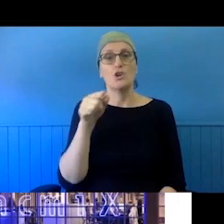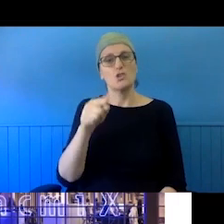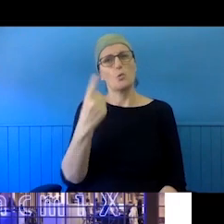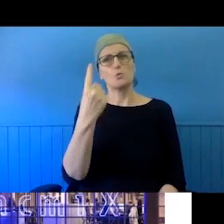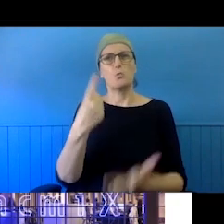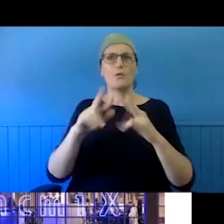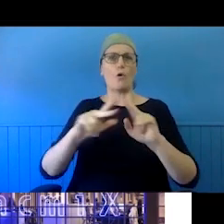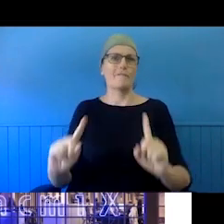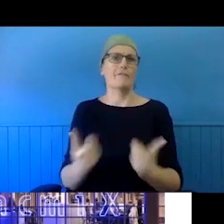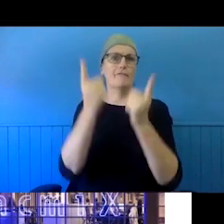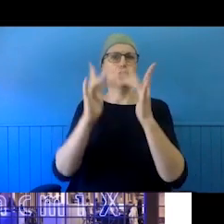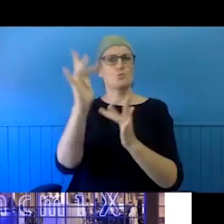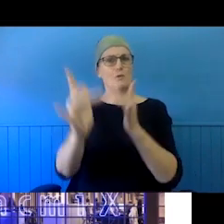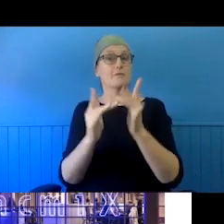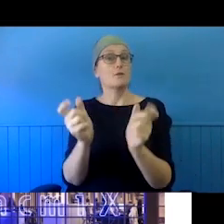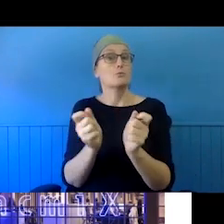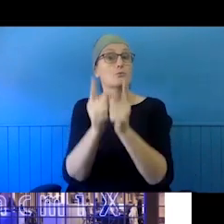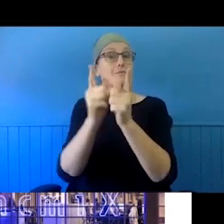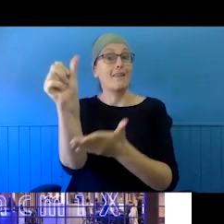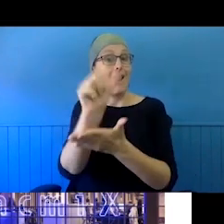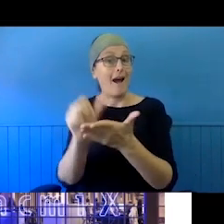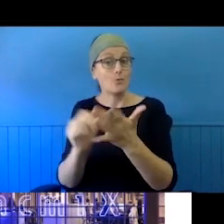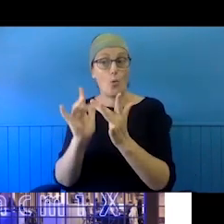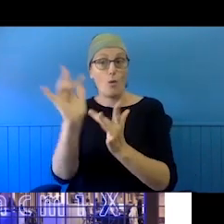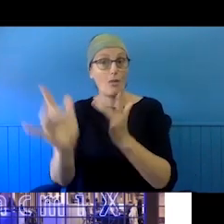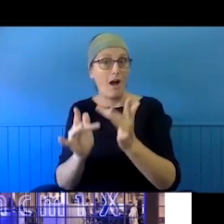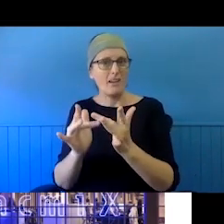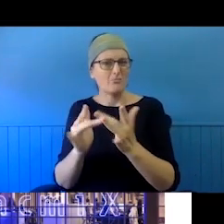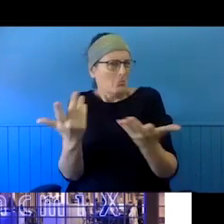were really doing back then. And I guess the key thing for me there is